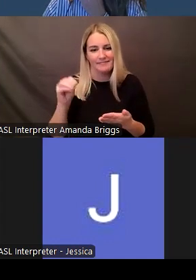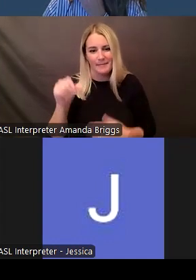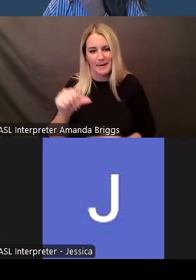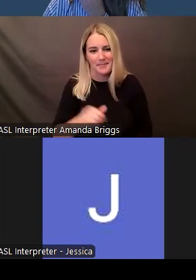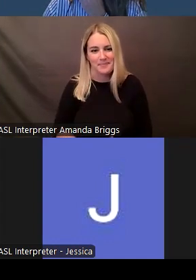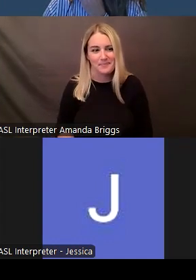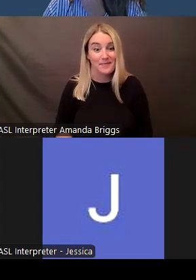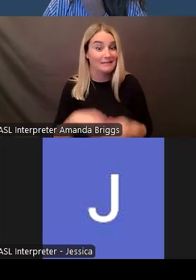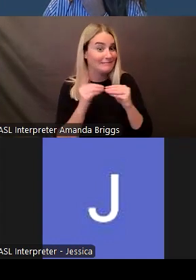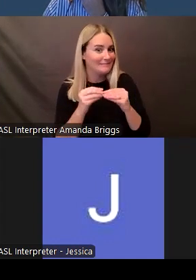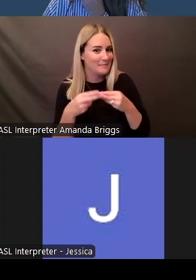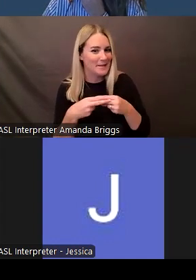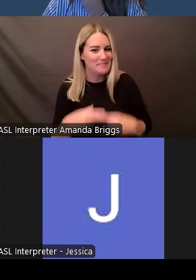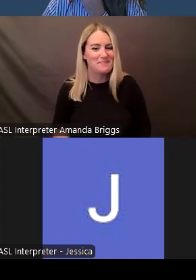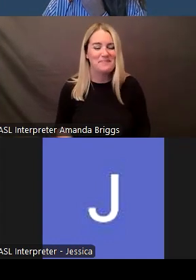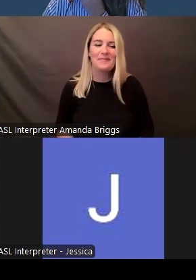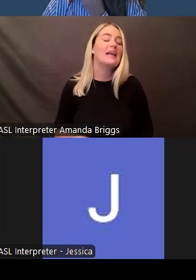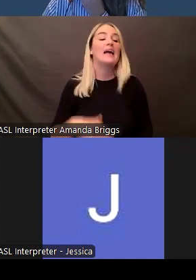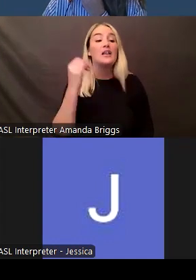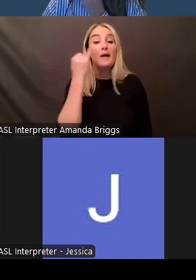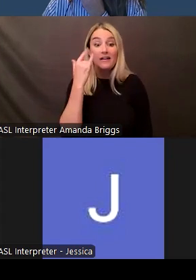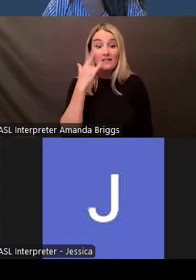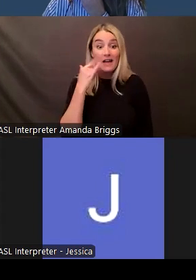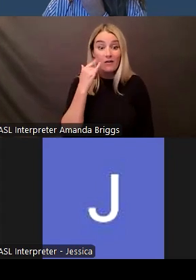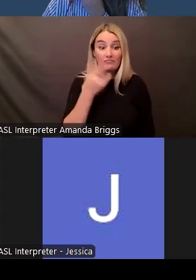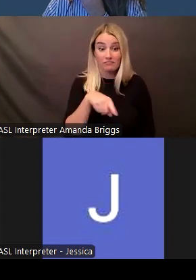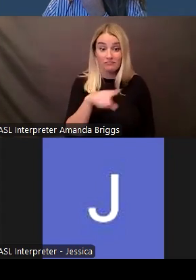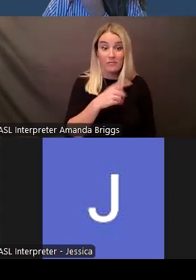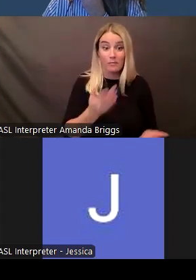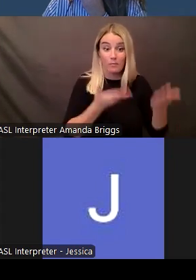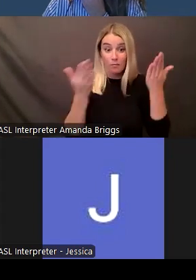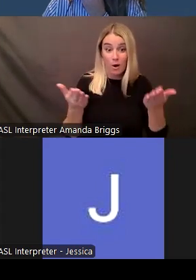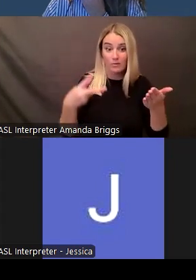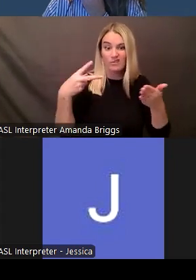If California does proposed cuts, then they're likely to come between